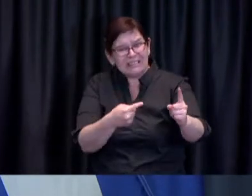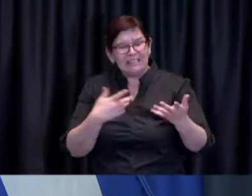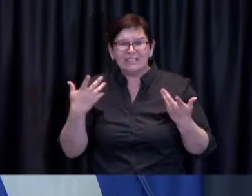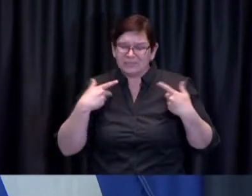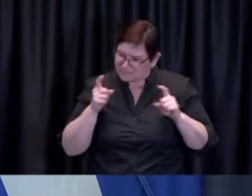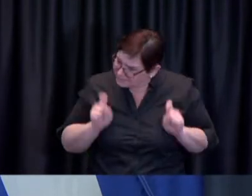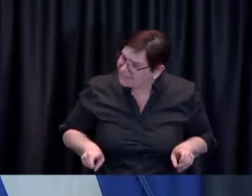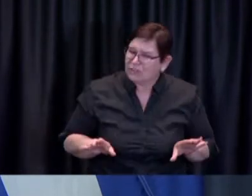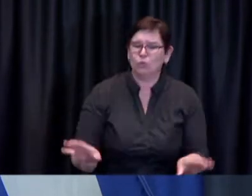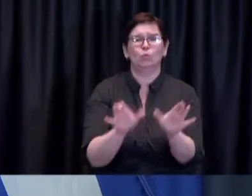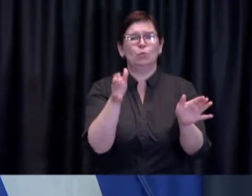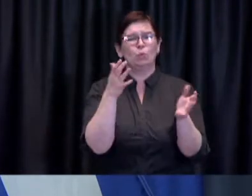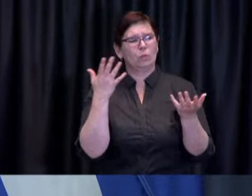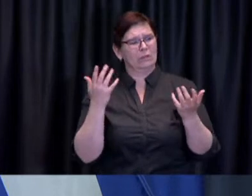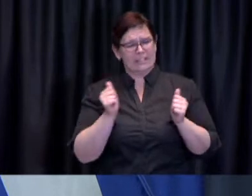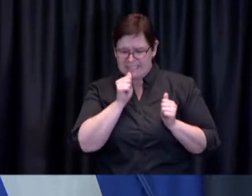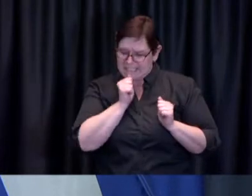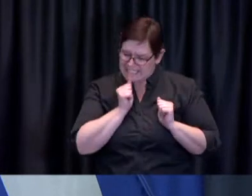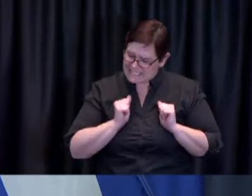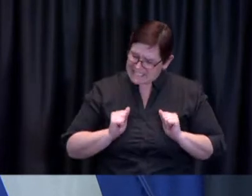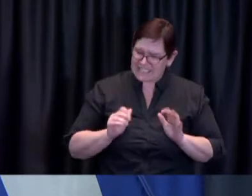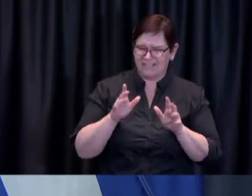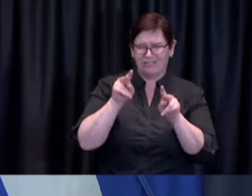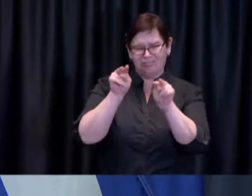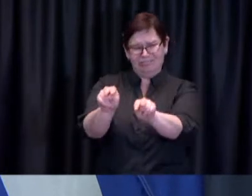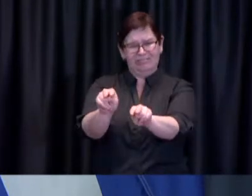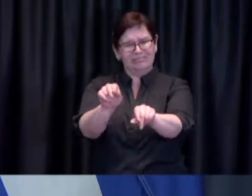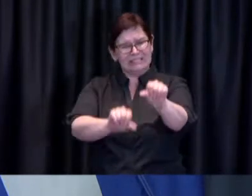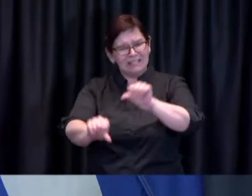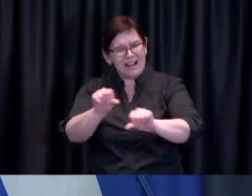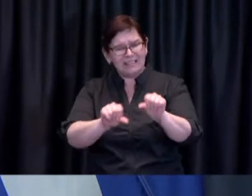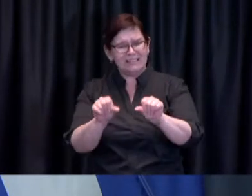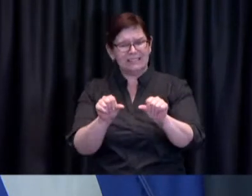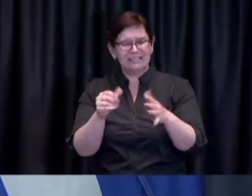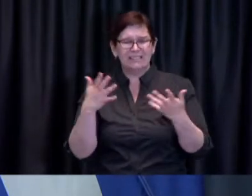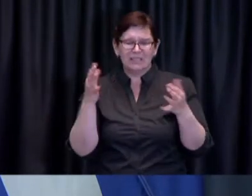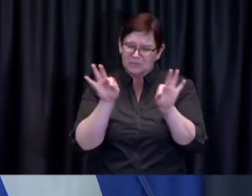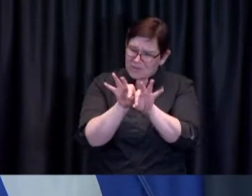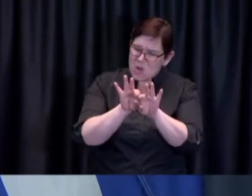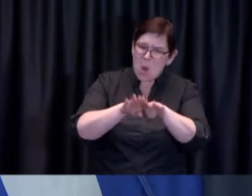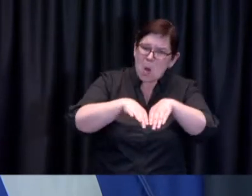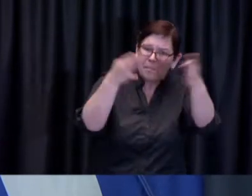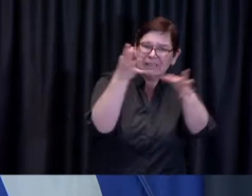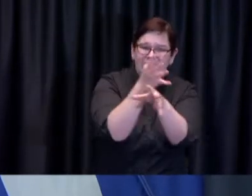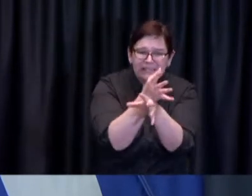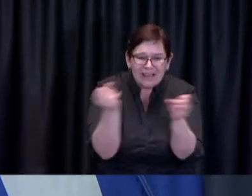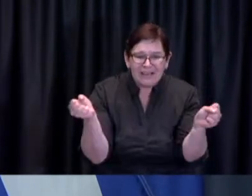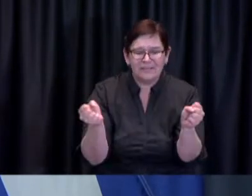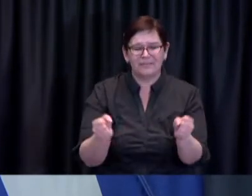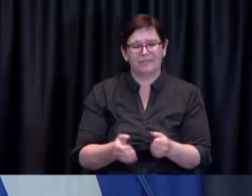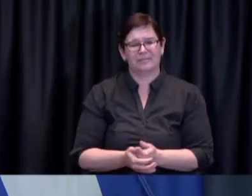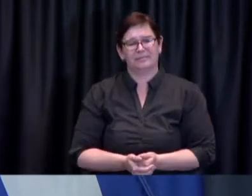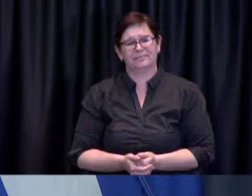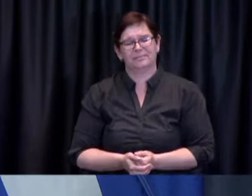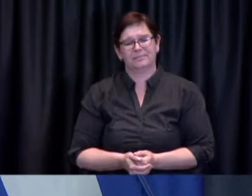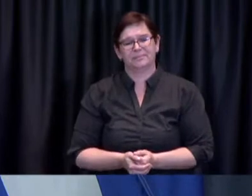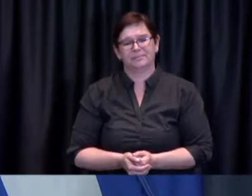so we know that outdoors is definitely safer than indoors and that as much as we want to be able